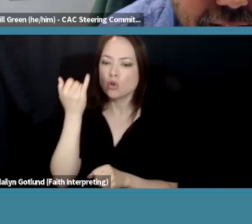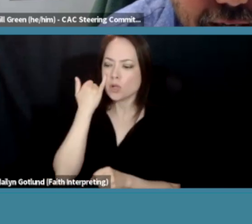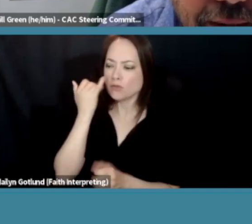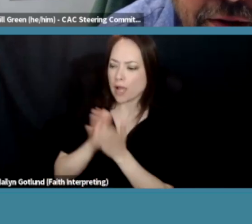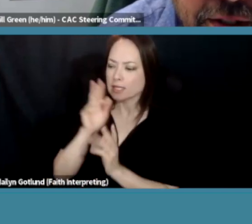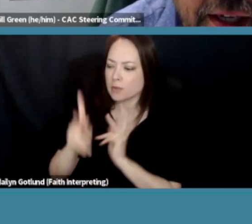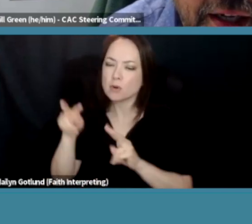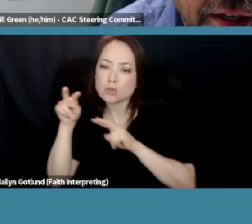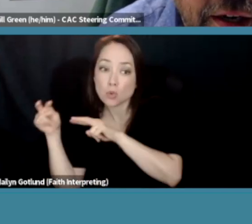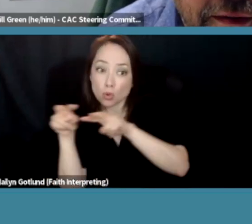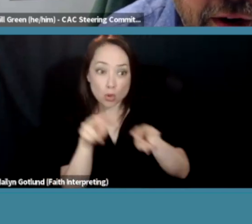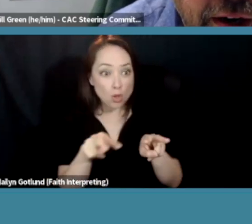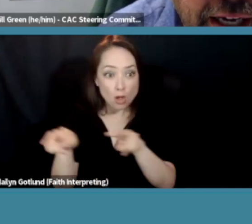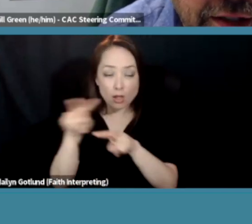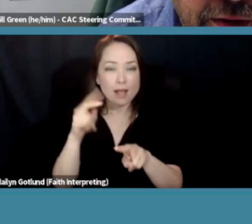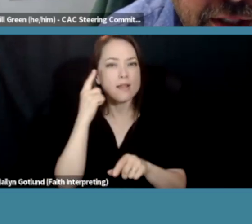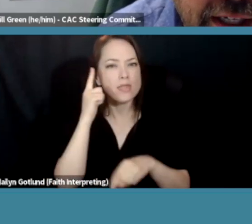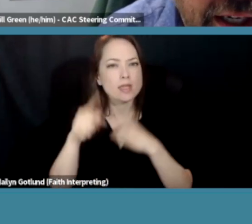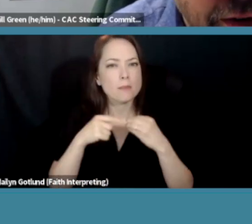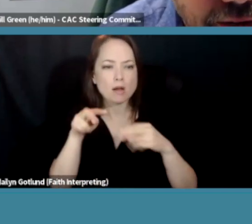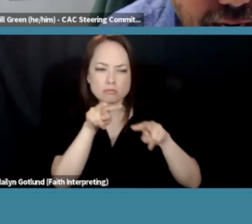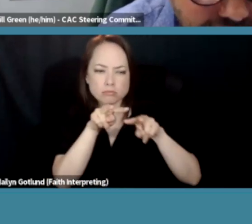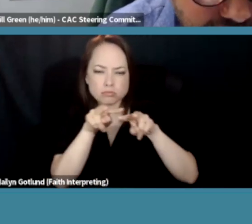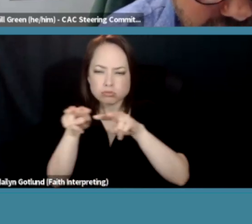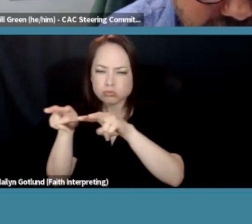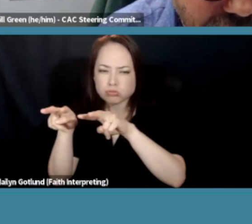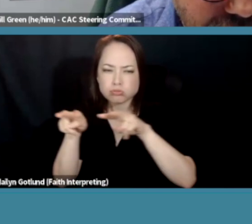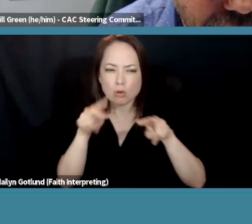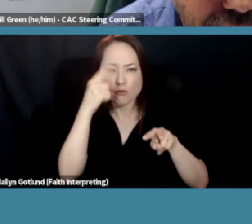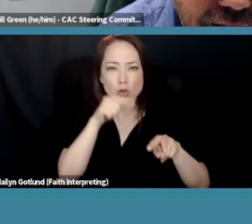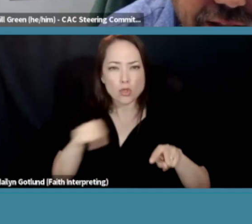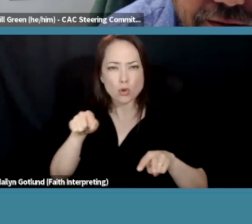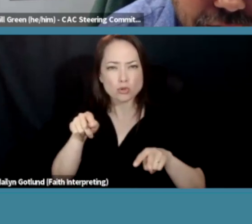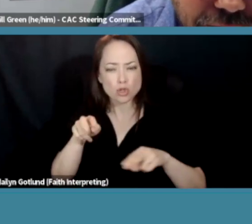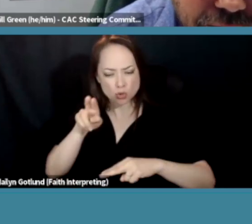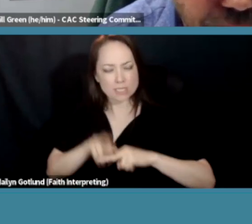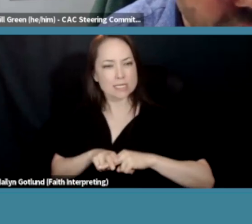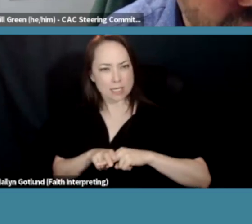think about those sight lines for our guests who are seated, and you have that added benefit of also the sight lines for children.